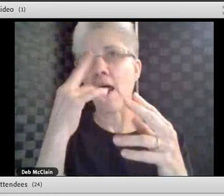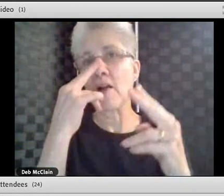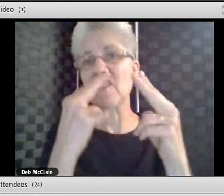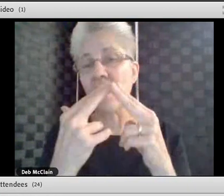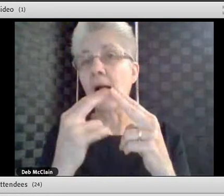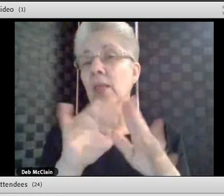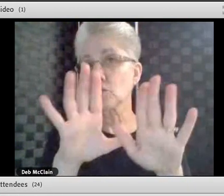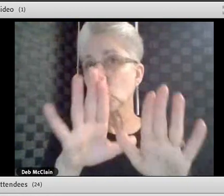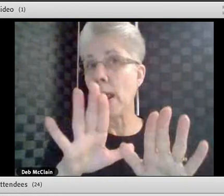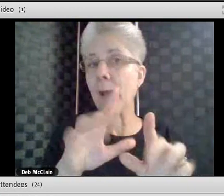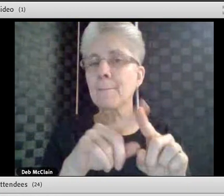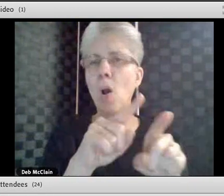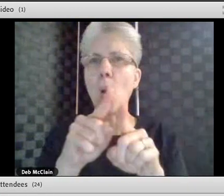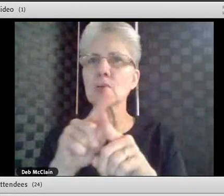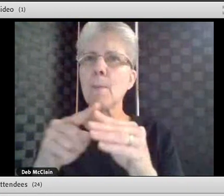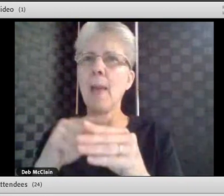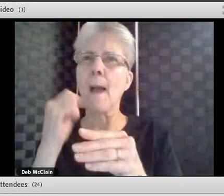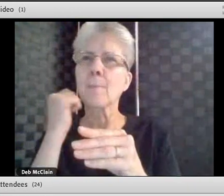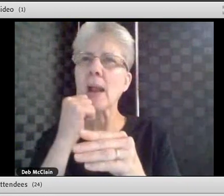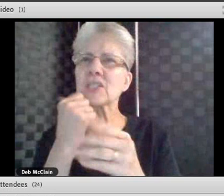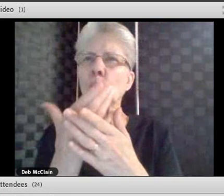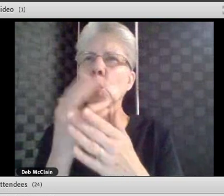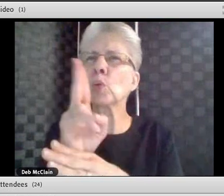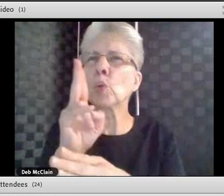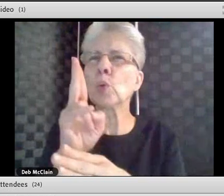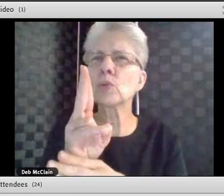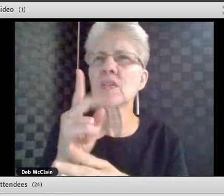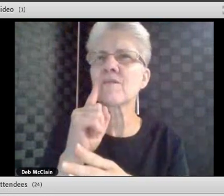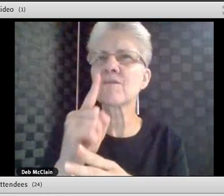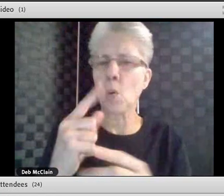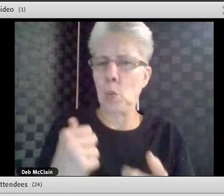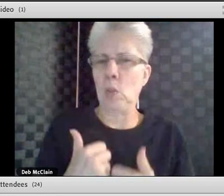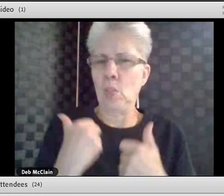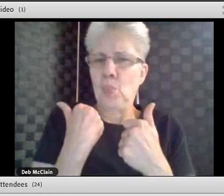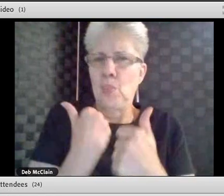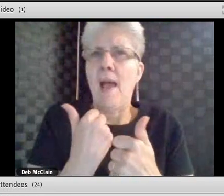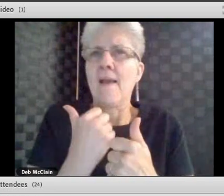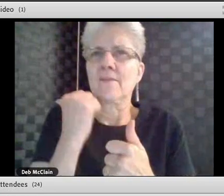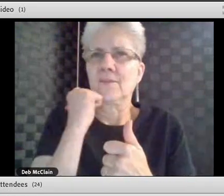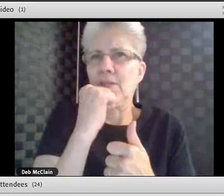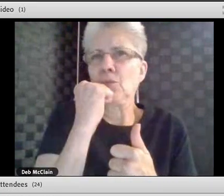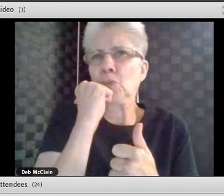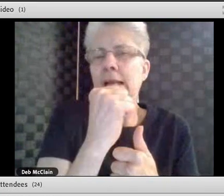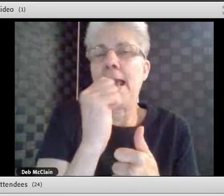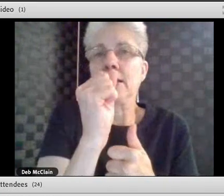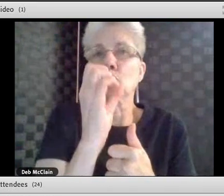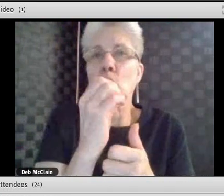It's also about practical things that are going to infiltrate our everyday life, and some of them already have.